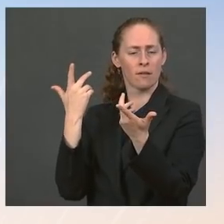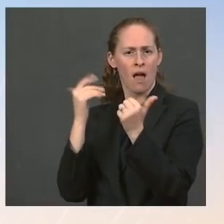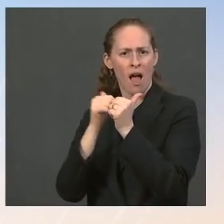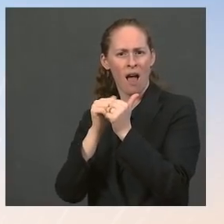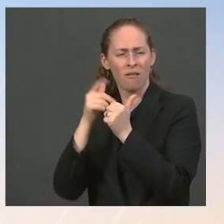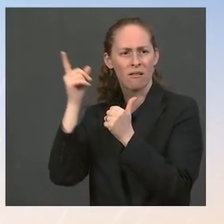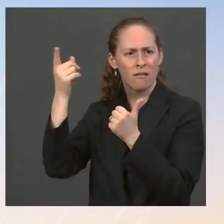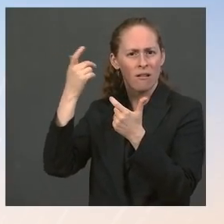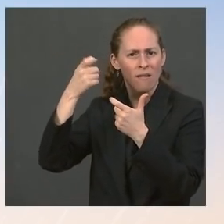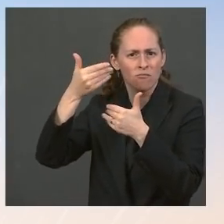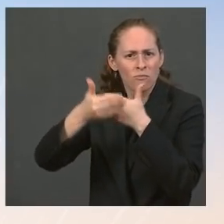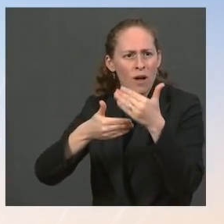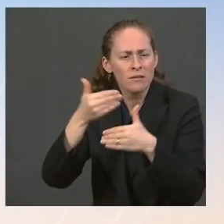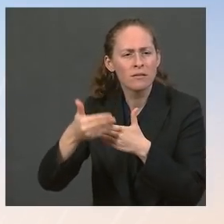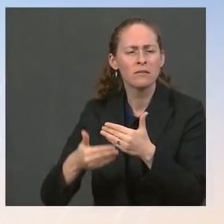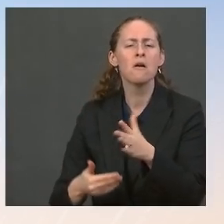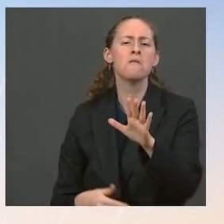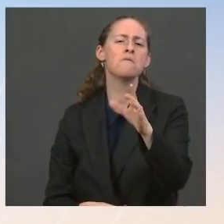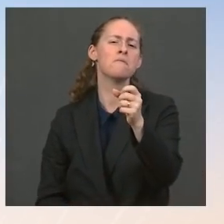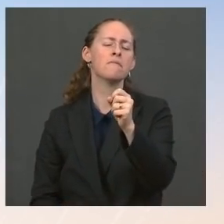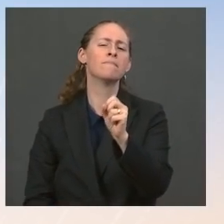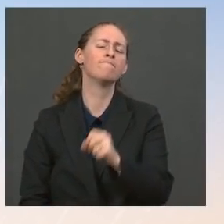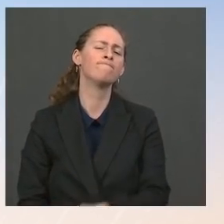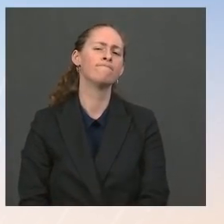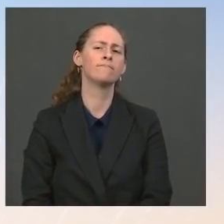Secretary Mayorkas: So, we determine --